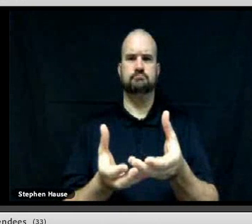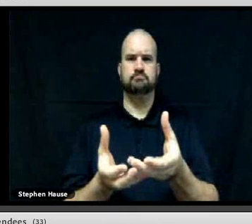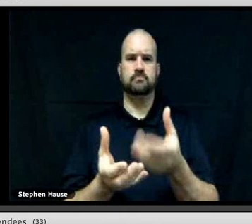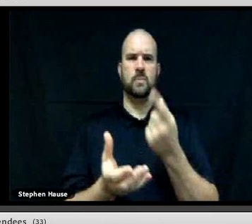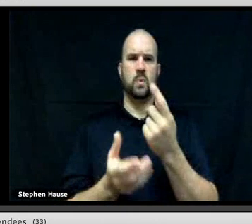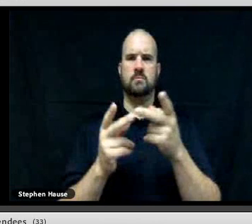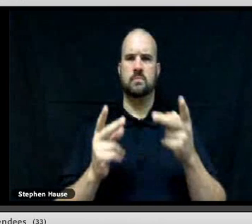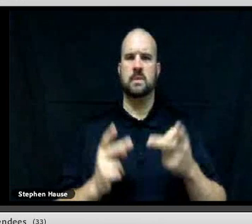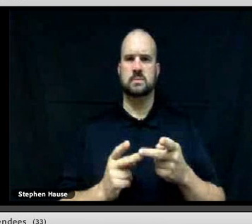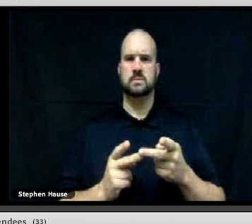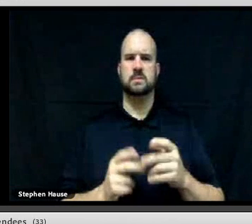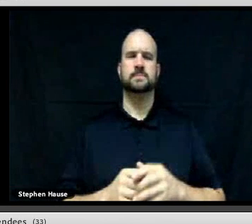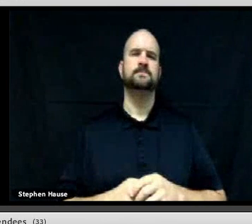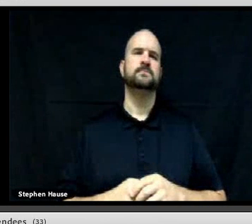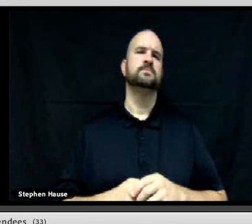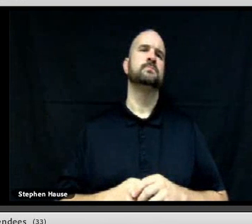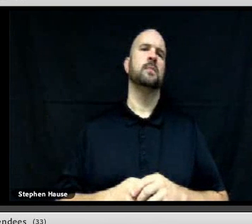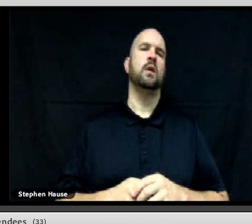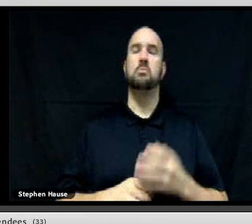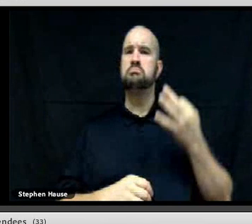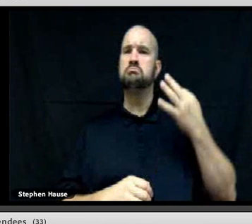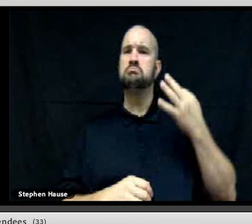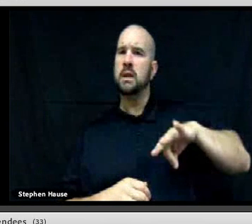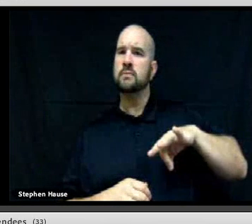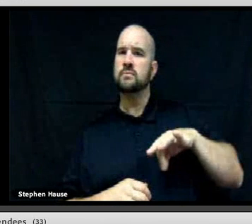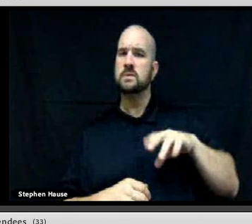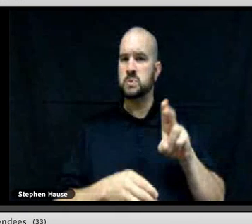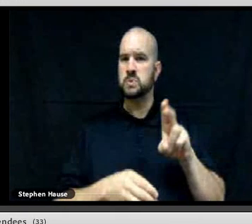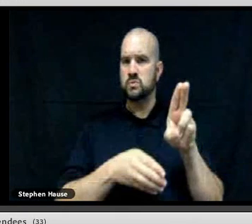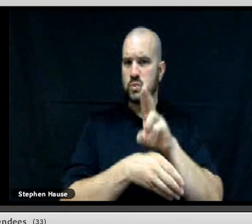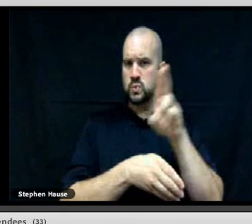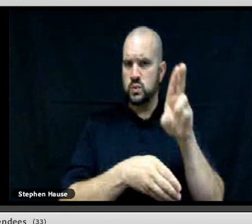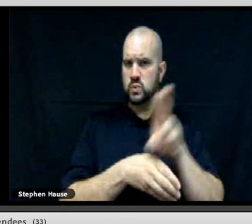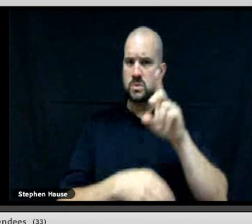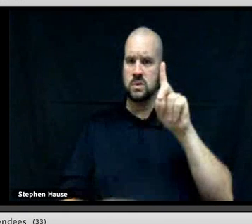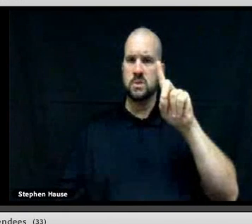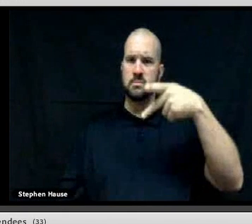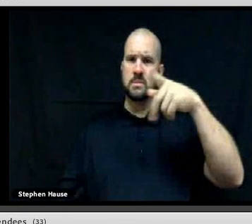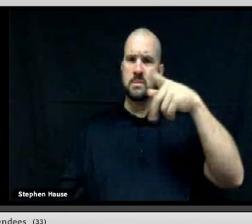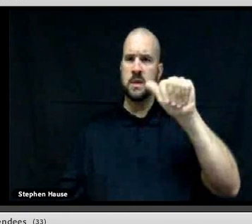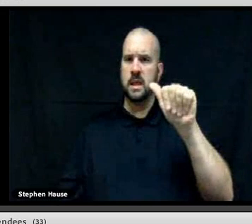So, what are some of the benefits of having DPLA in Florida?